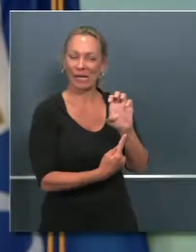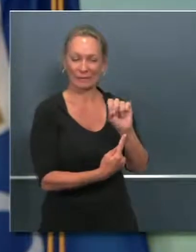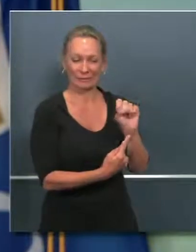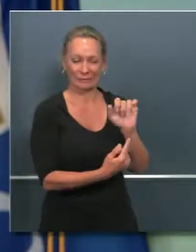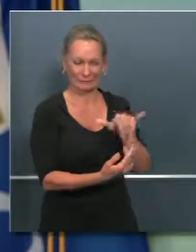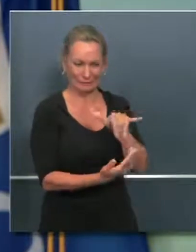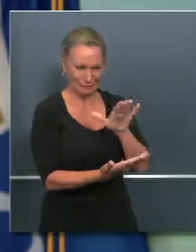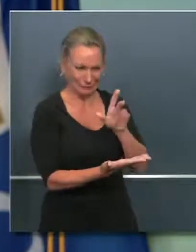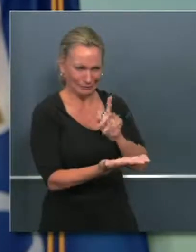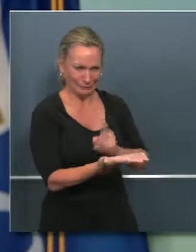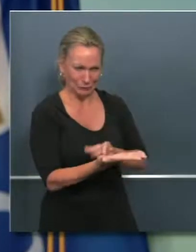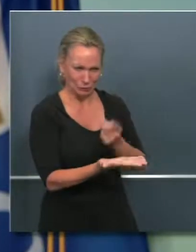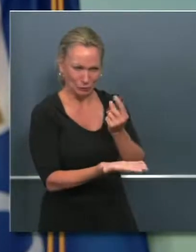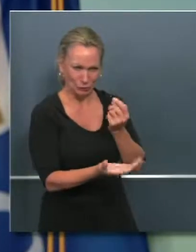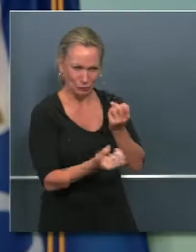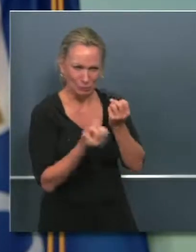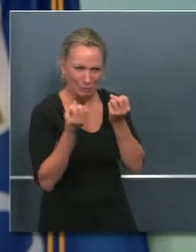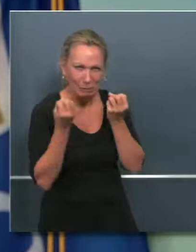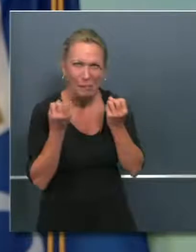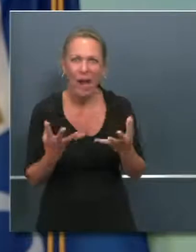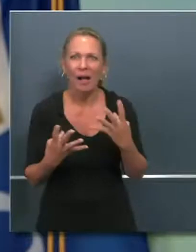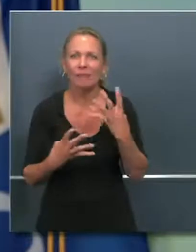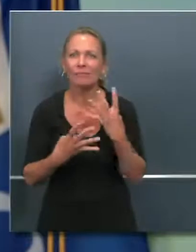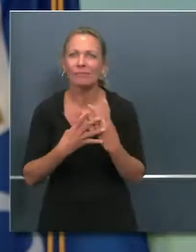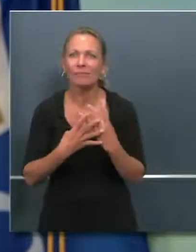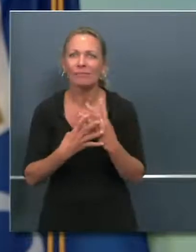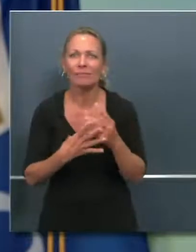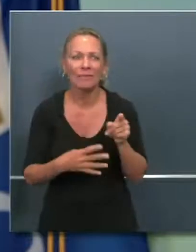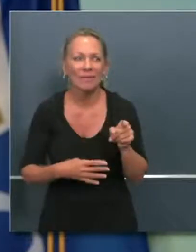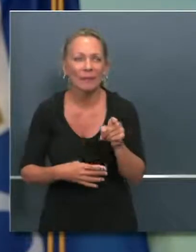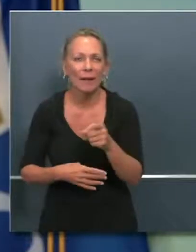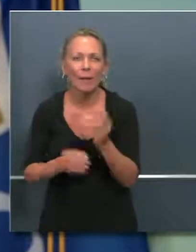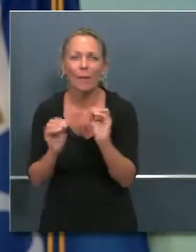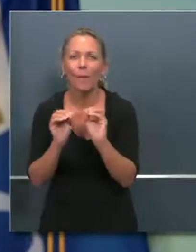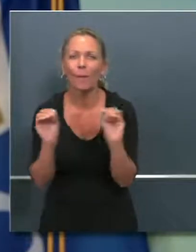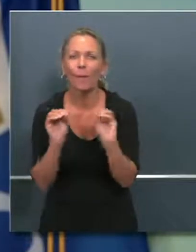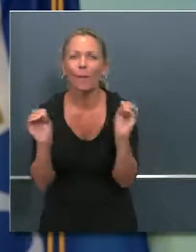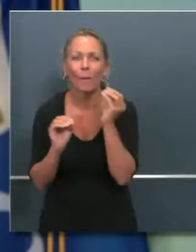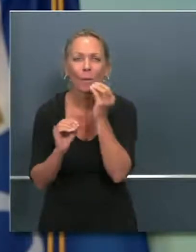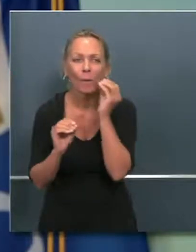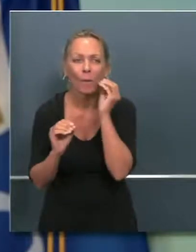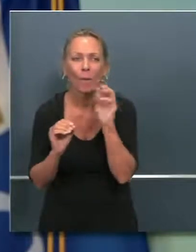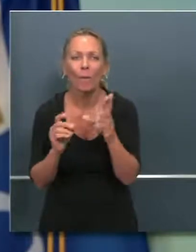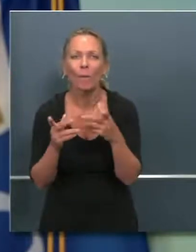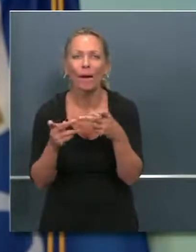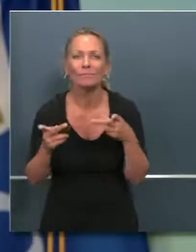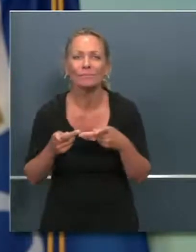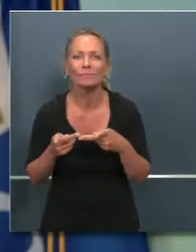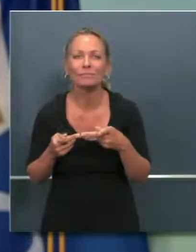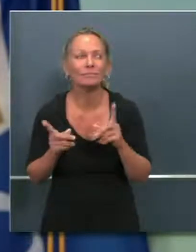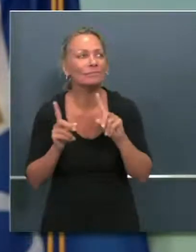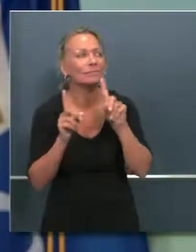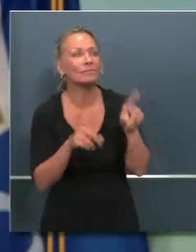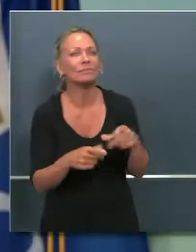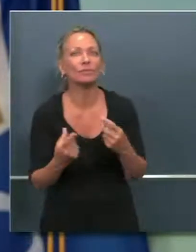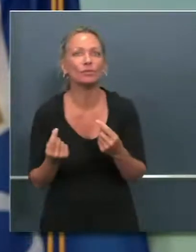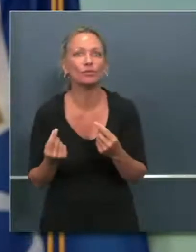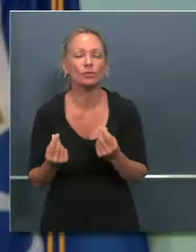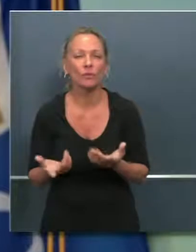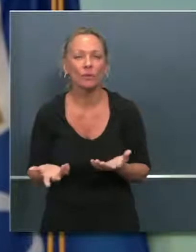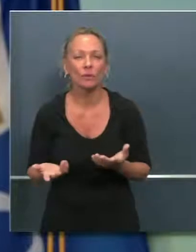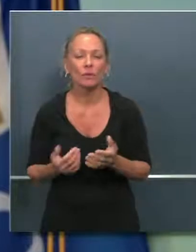are monitoring not just monitoring that situation we are actual izing plans to move people and we